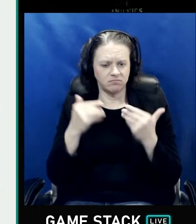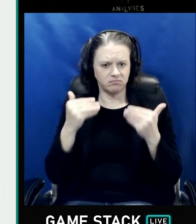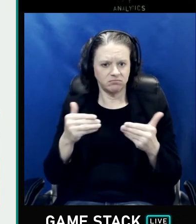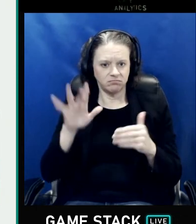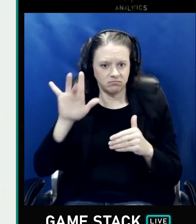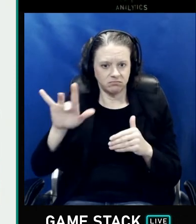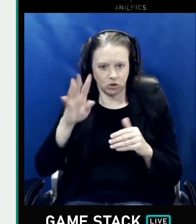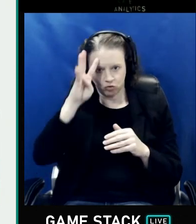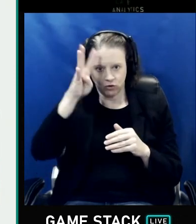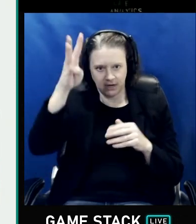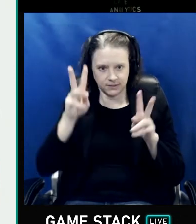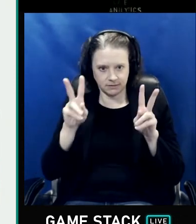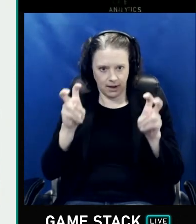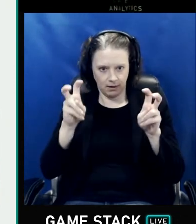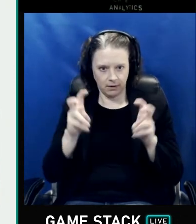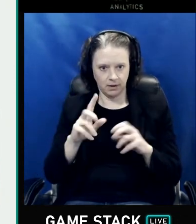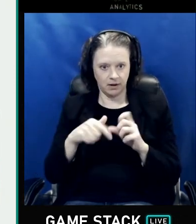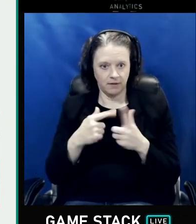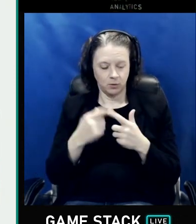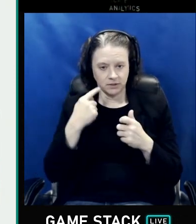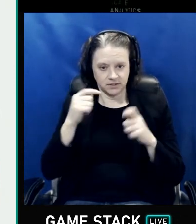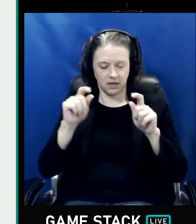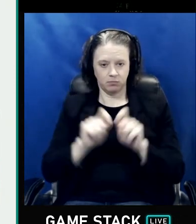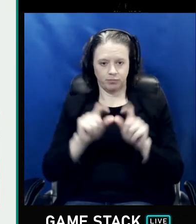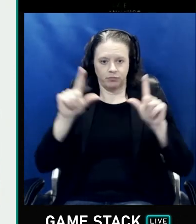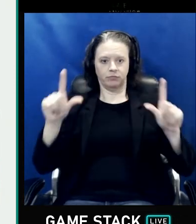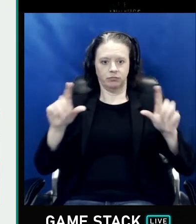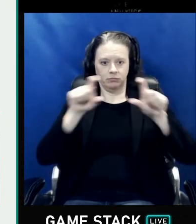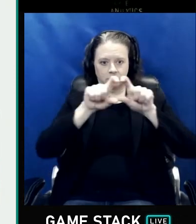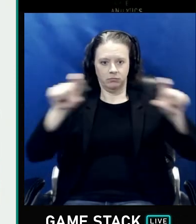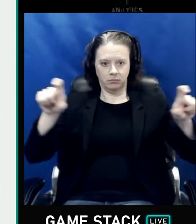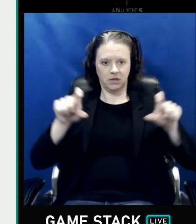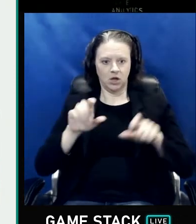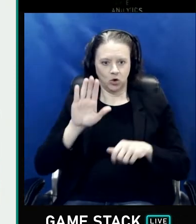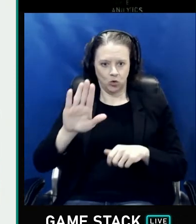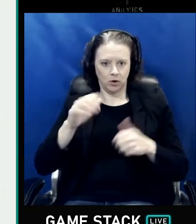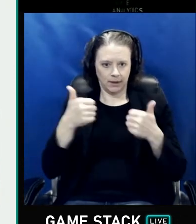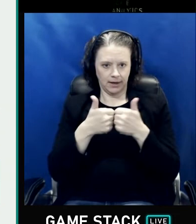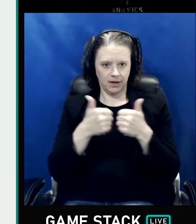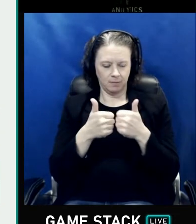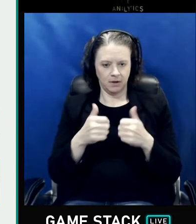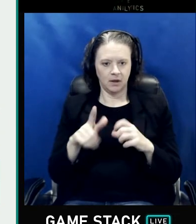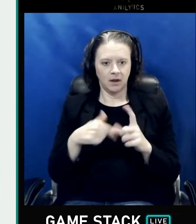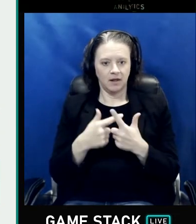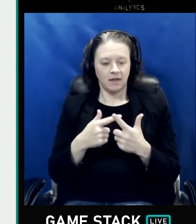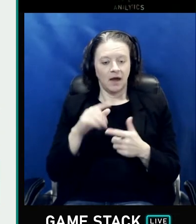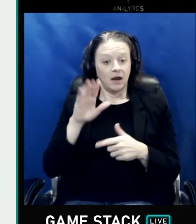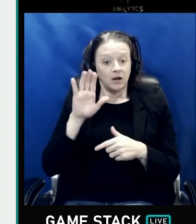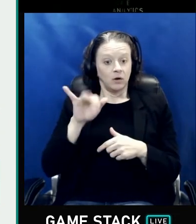And from there you'll see a dashboard of your game specifically, and you'll want to click on that in the dashboard to get to the Game Details page.